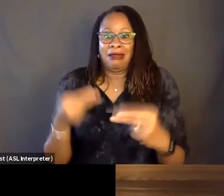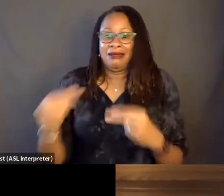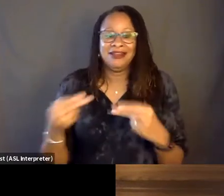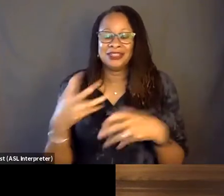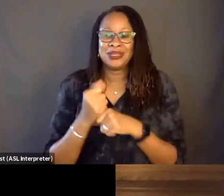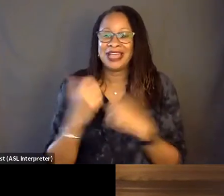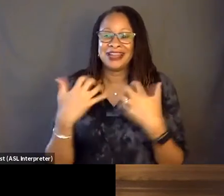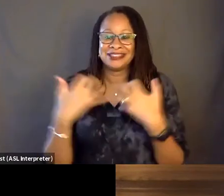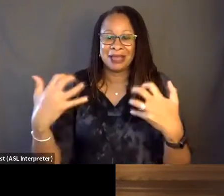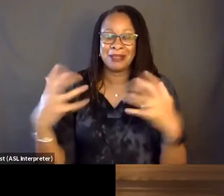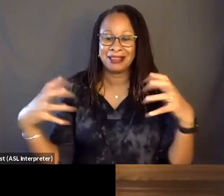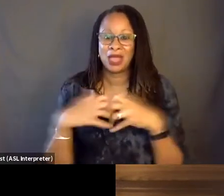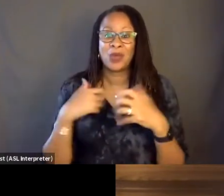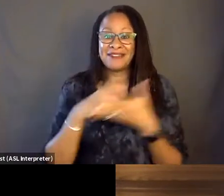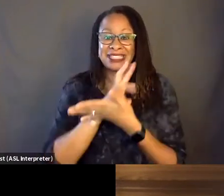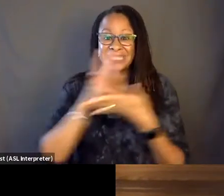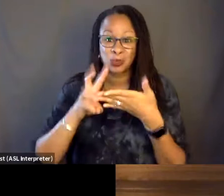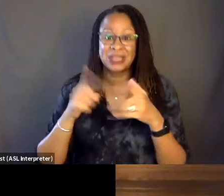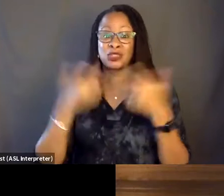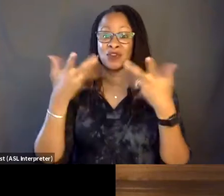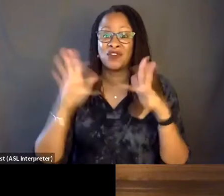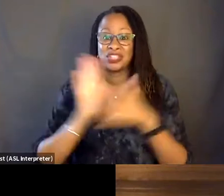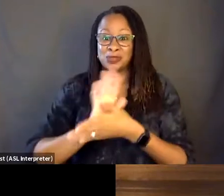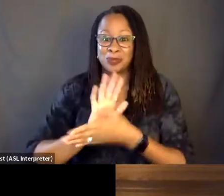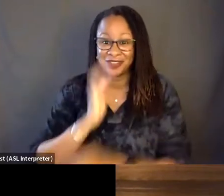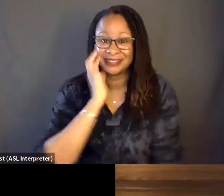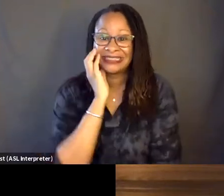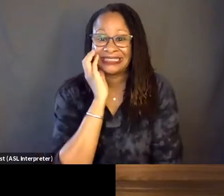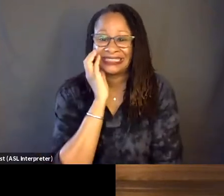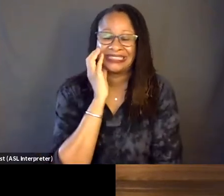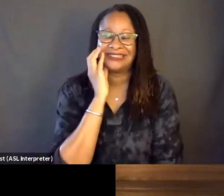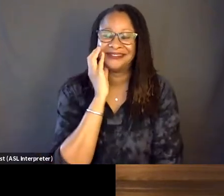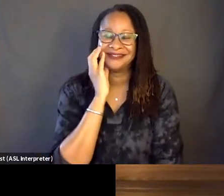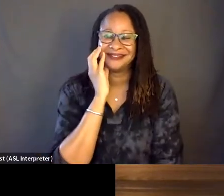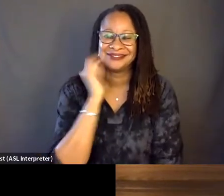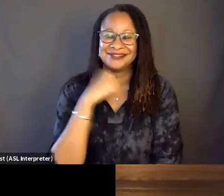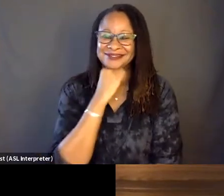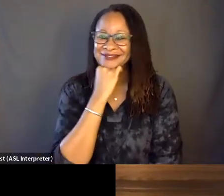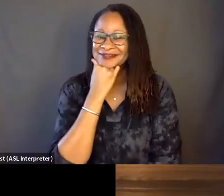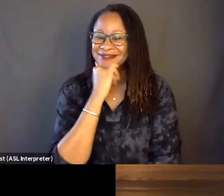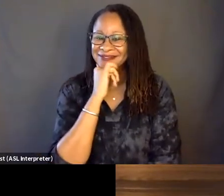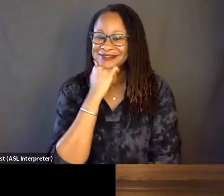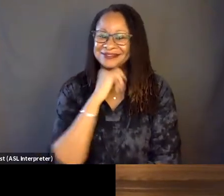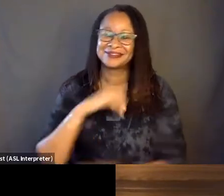We had six weeks to finish the film. And it was like, how are we going to do this?